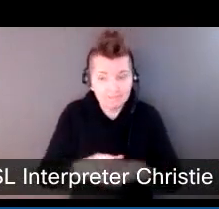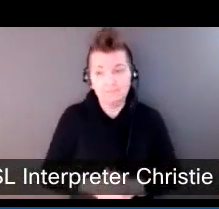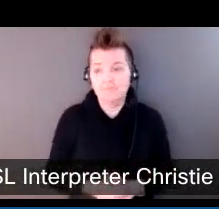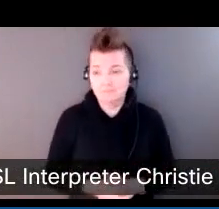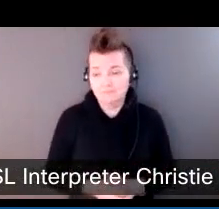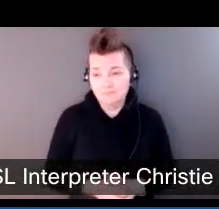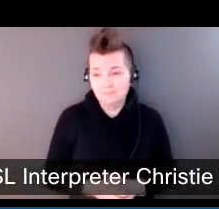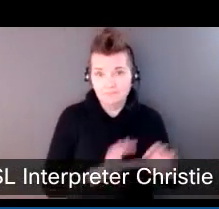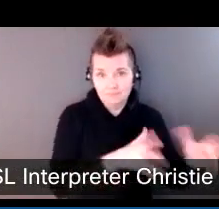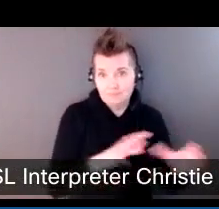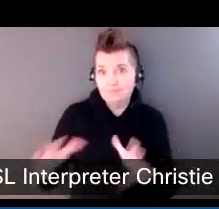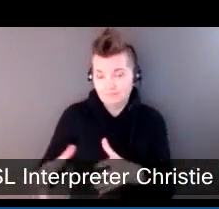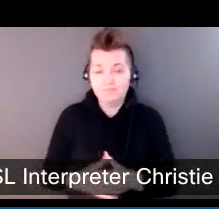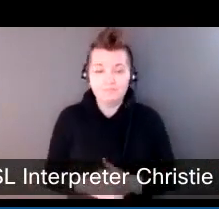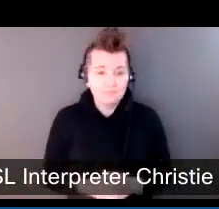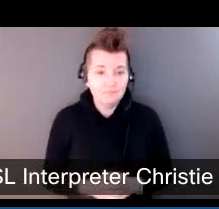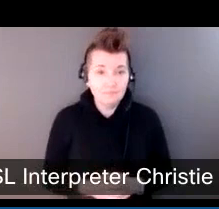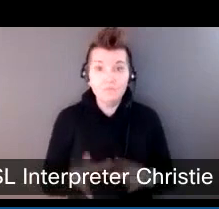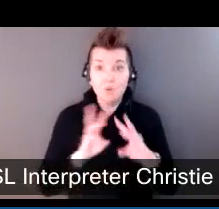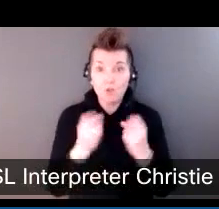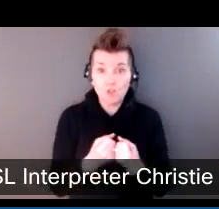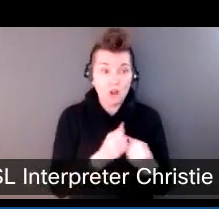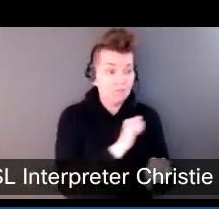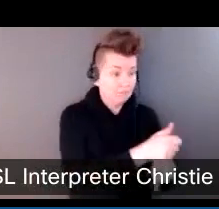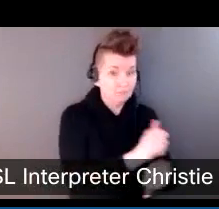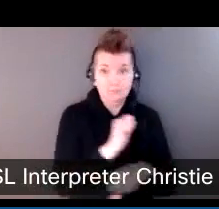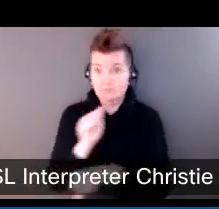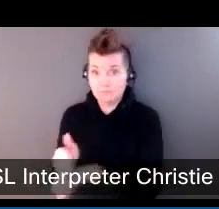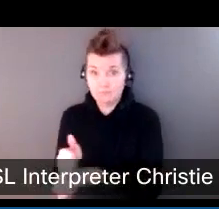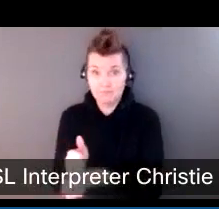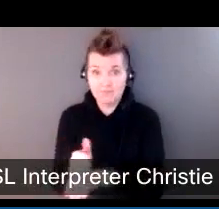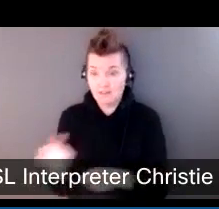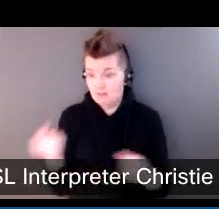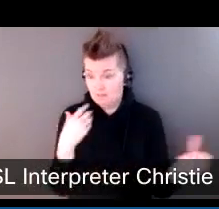Structured workshops were developed based on the direct feedback from each stakeholder advisory group.